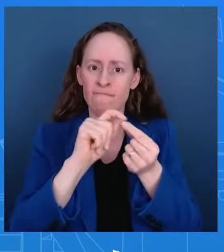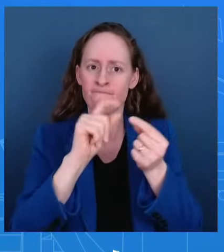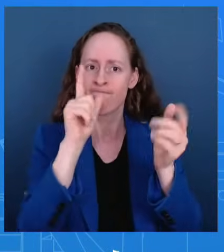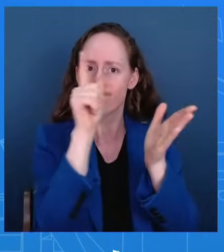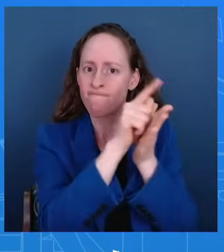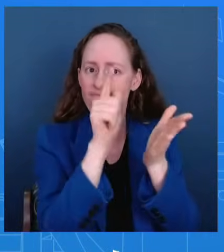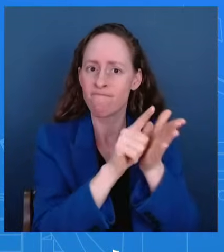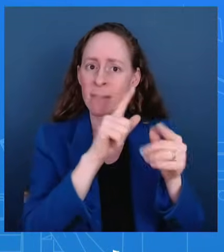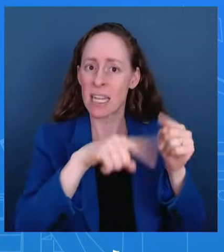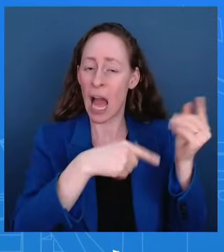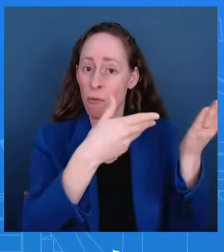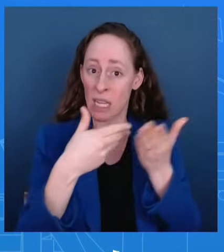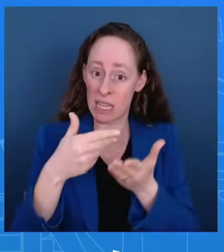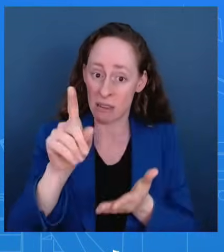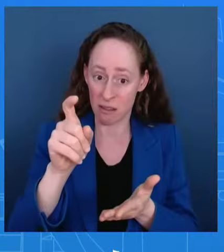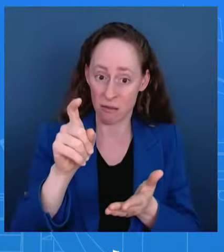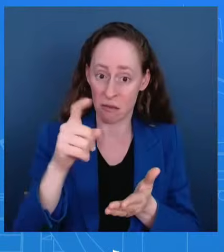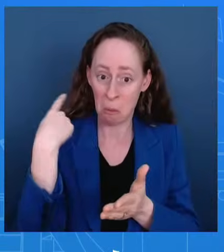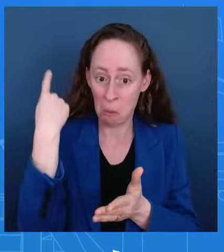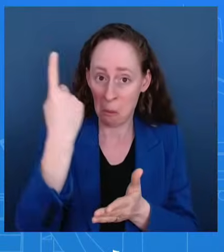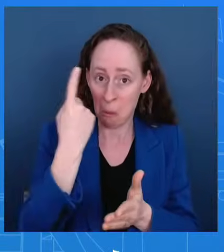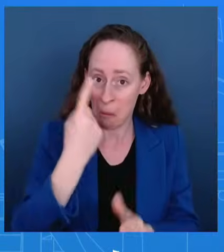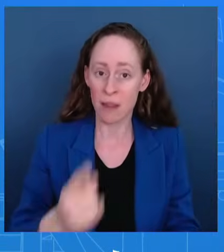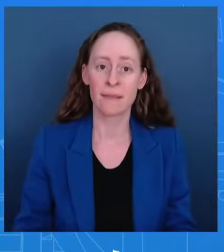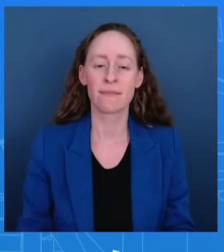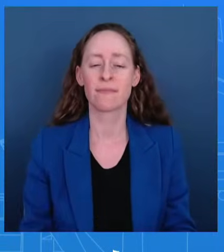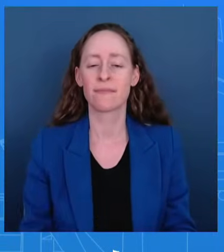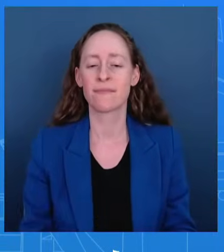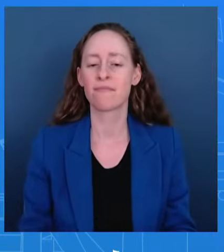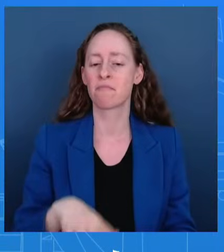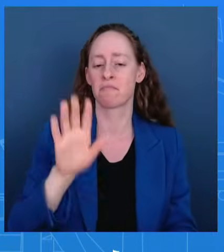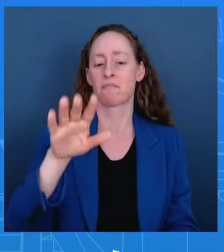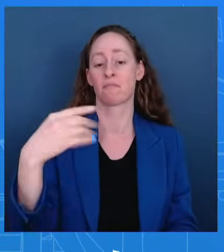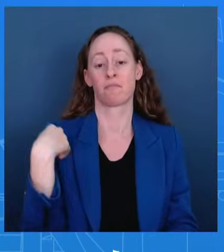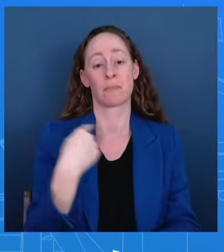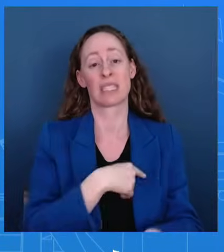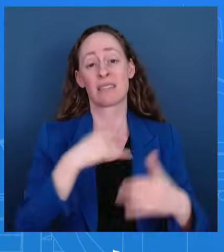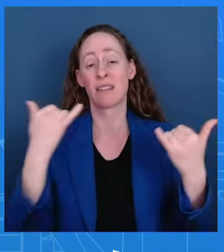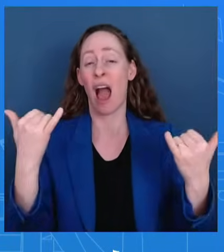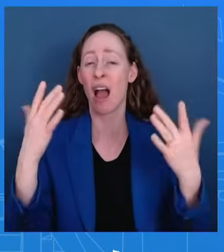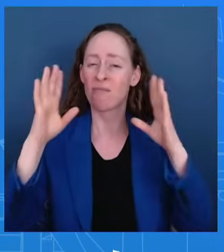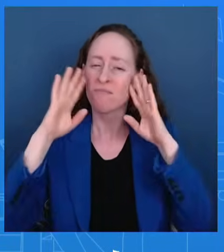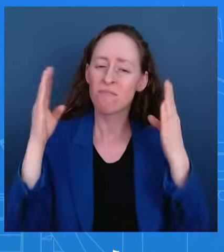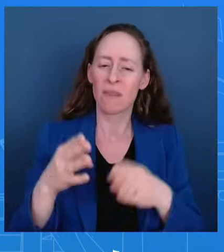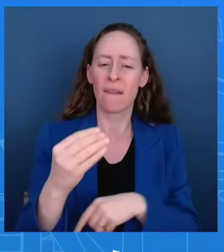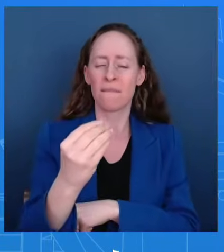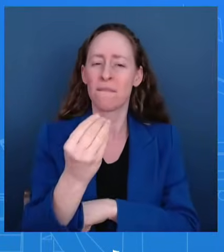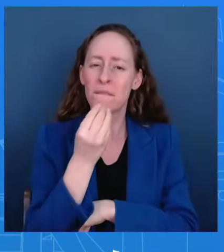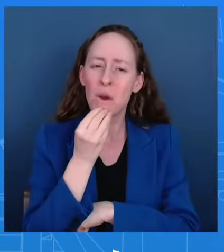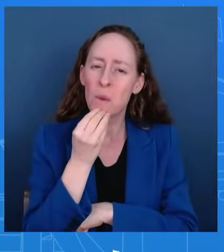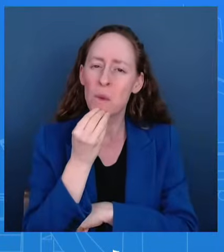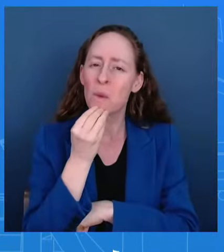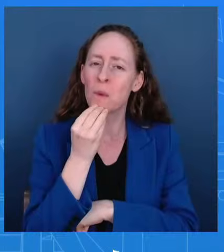it's really going to be focused on food, nutri- nutrition. That's really the focus. And there's been no restrictions placed by the Israelis on that.